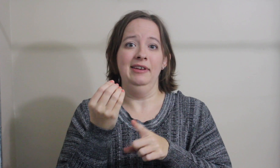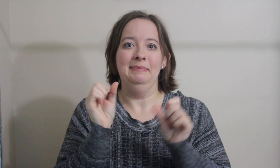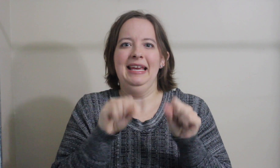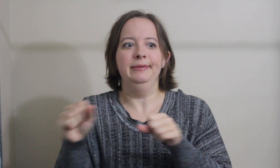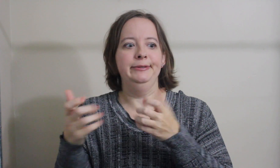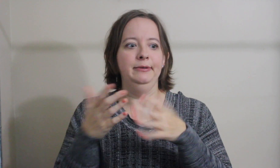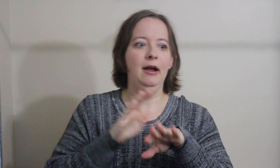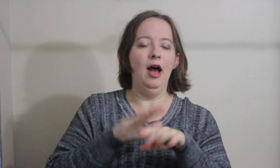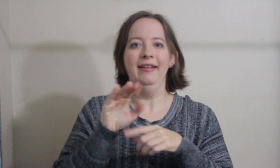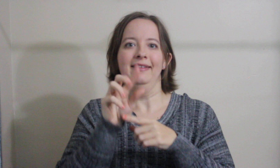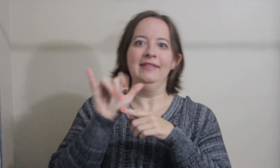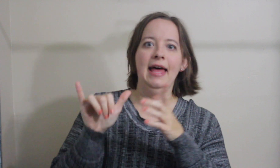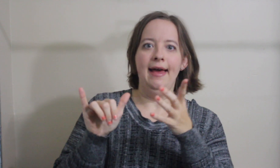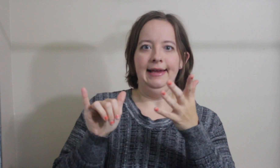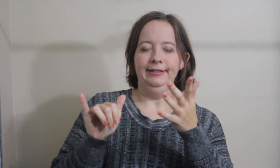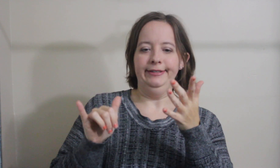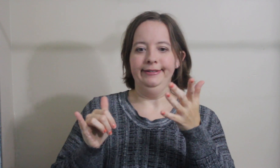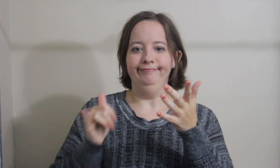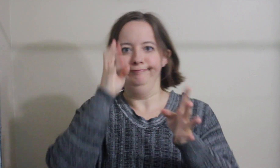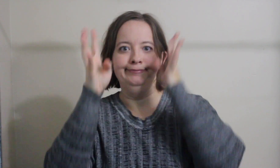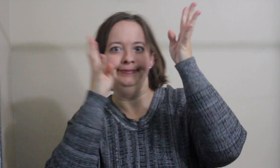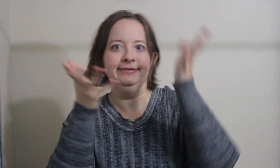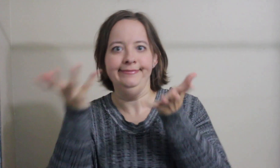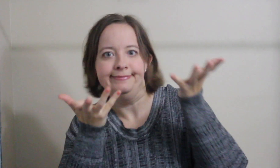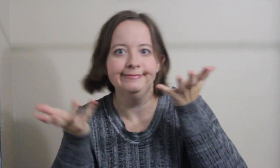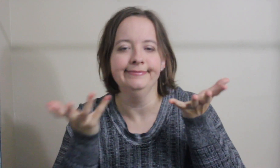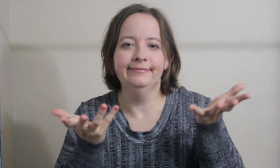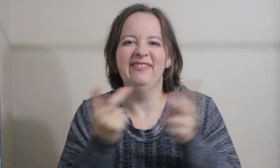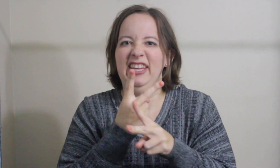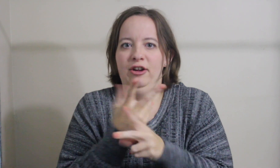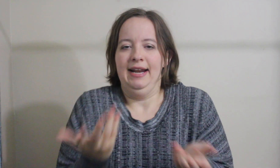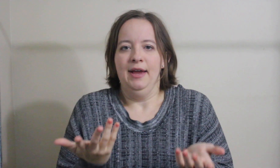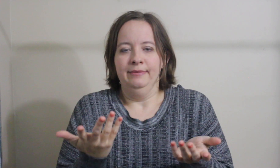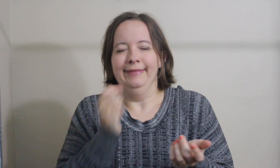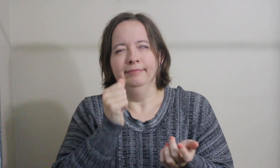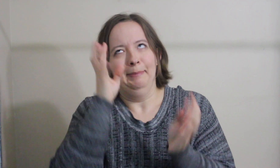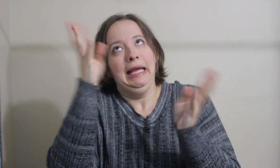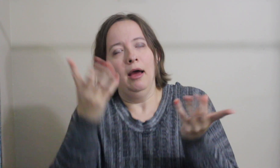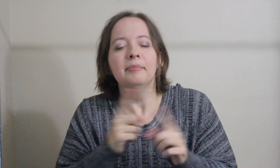You have to be able to trust your instincts. You have to be able to, you know, figure out things on fly. Be almost creative in a way.